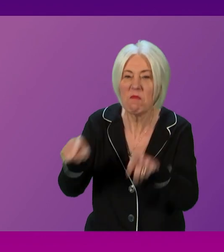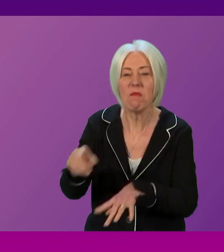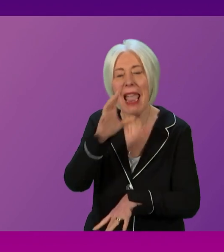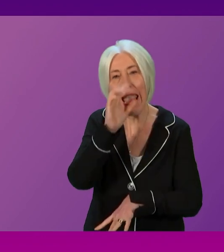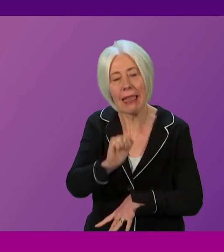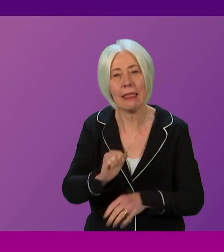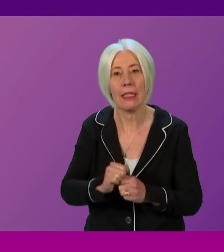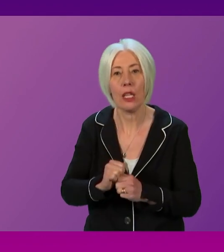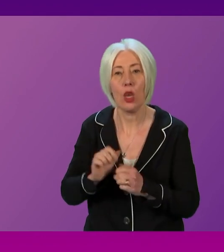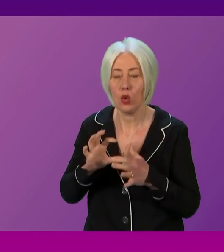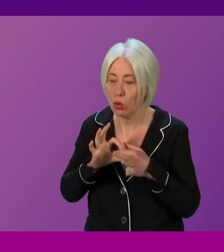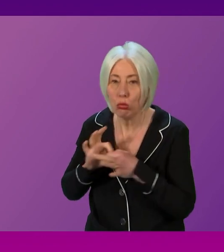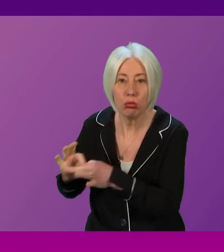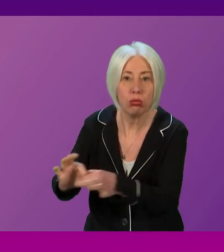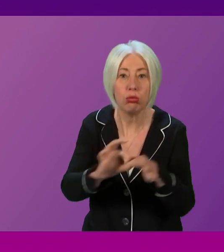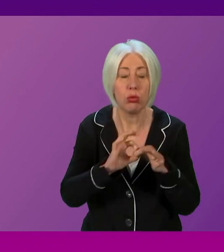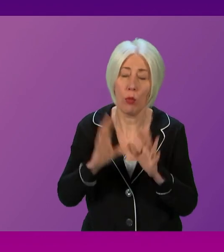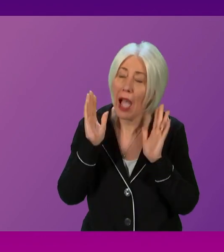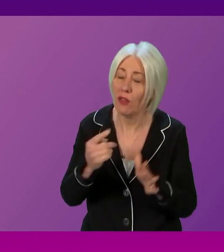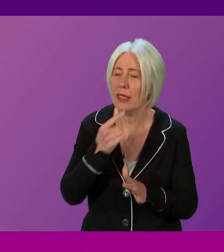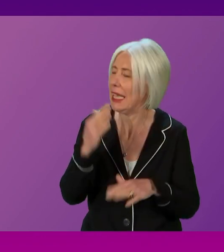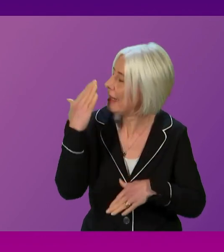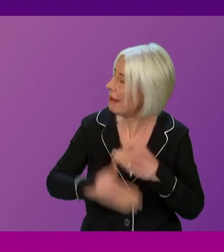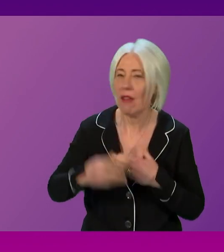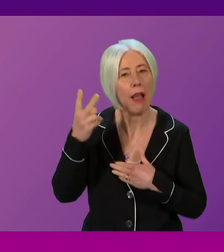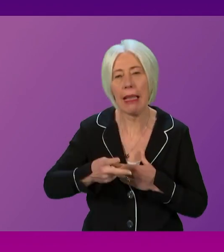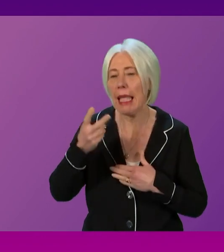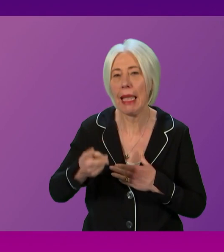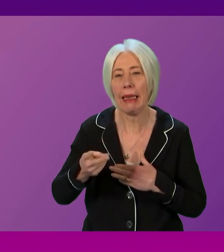We unite to say, “Never again,” but we cannot be complacent. We